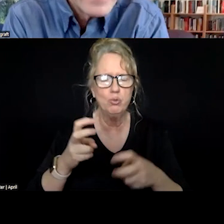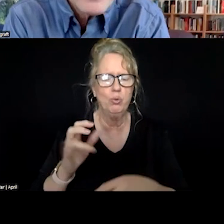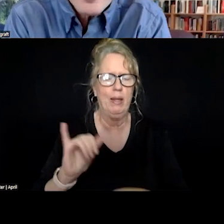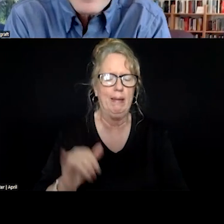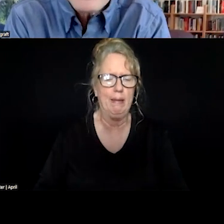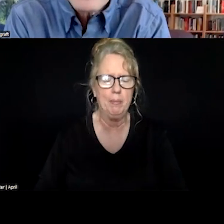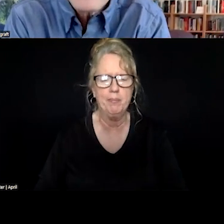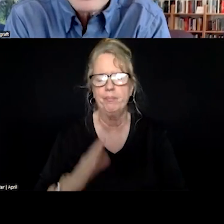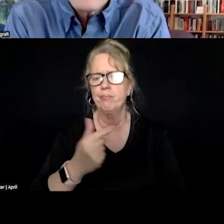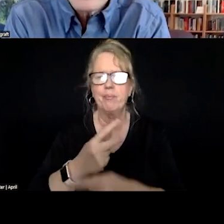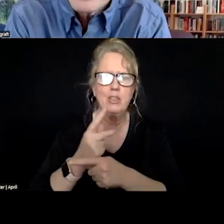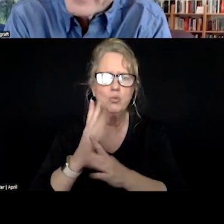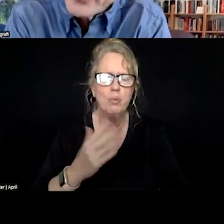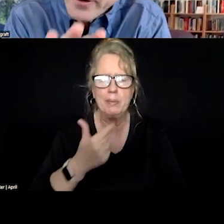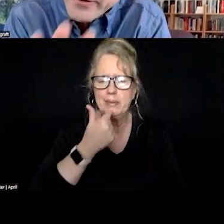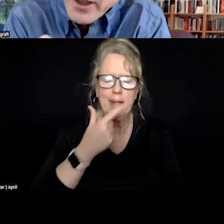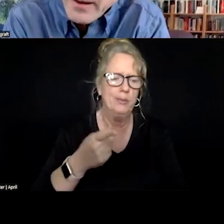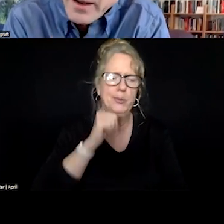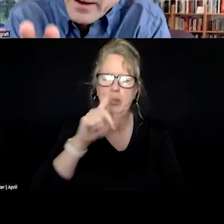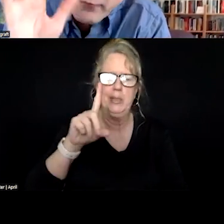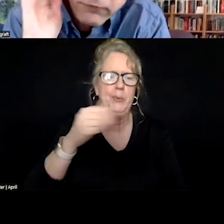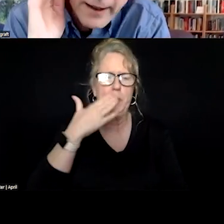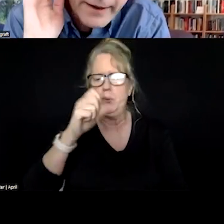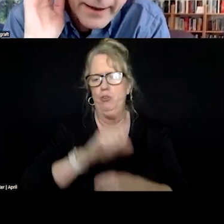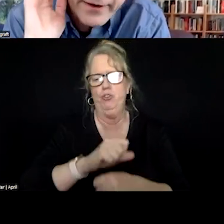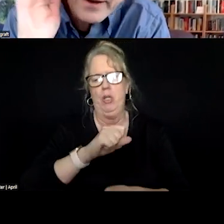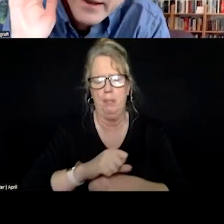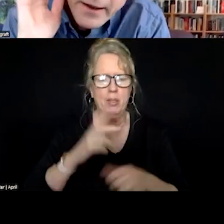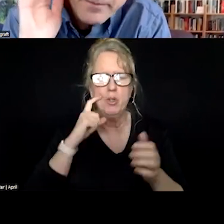SUPERVISOR SAYS YOU DID NOT DO A GOOD JOB ON RECOGNIZING